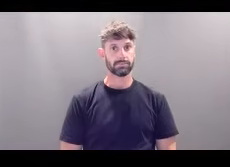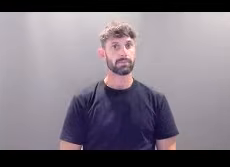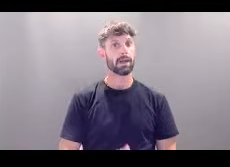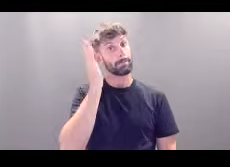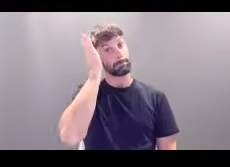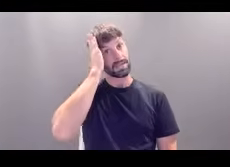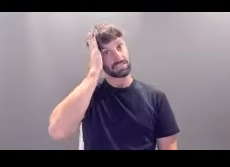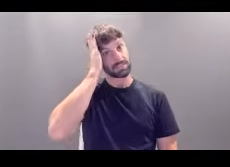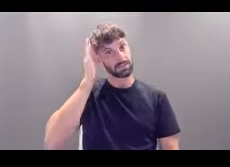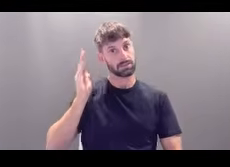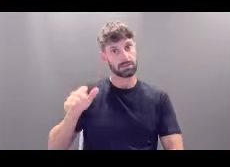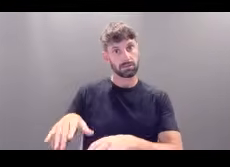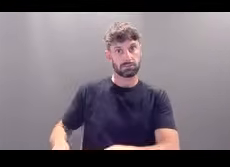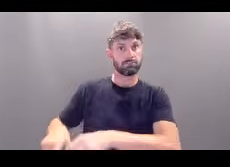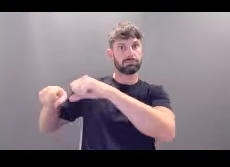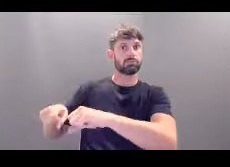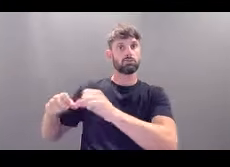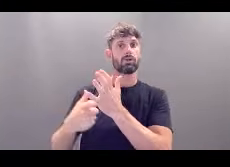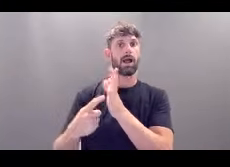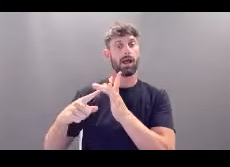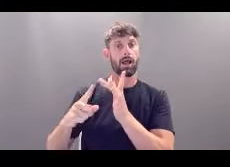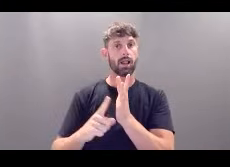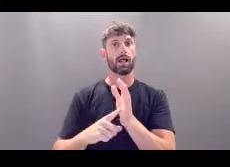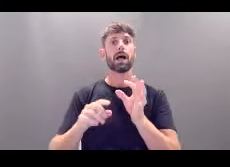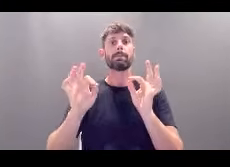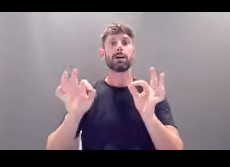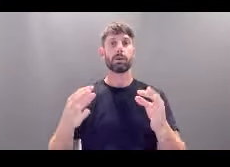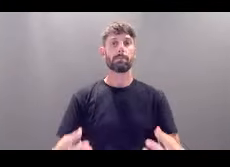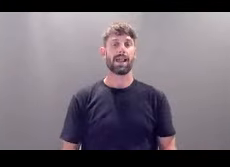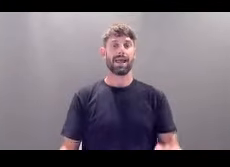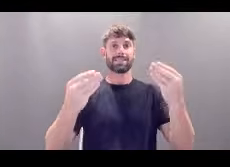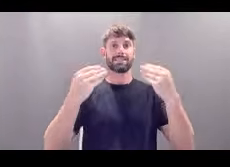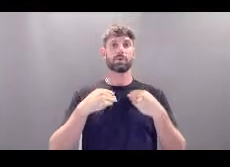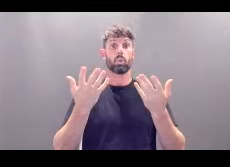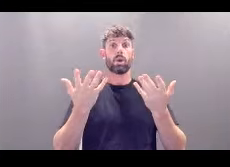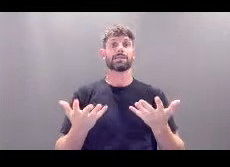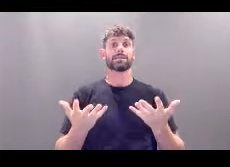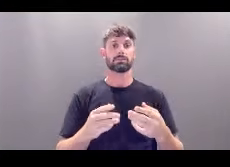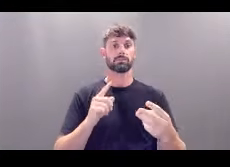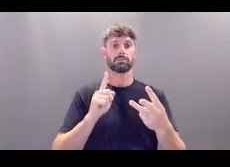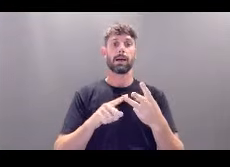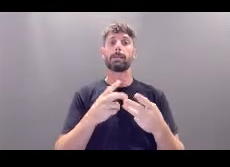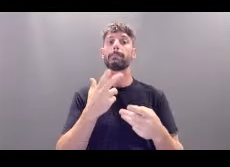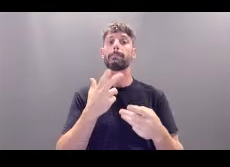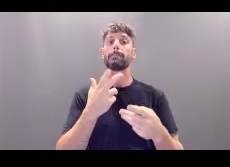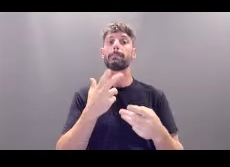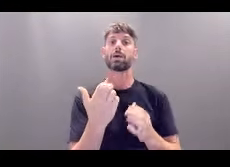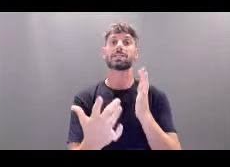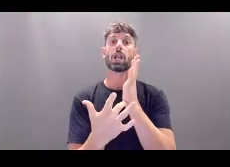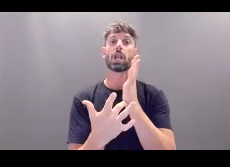weighted blankets, powered devices for magnifications